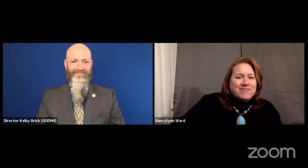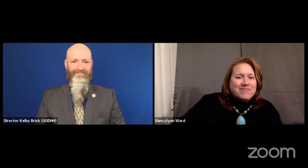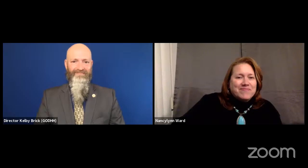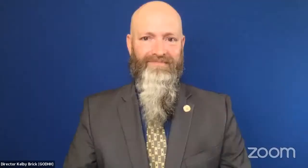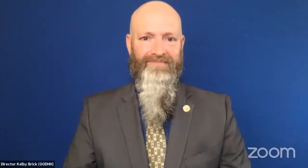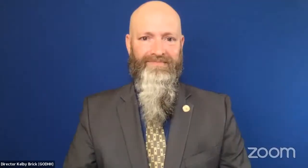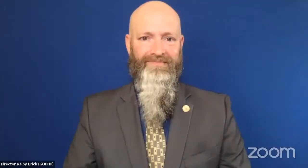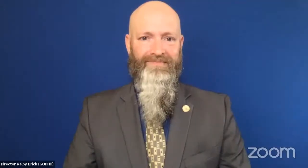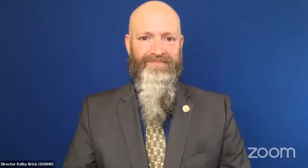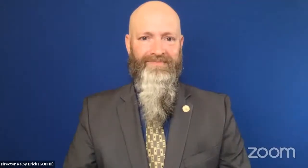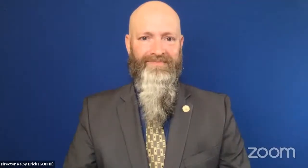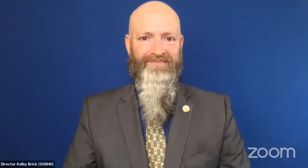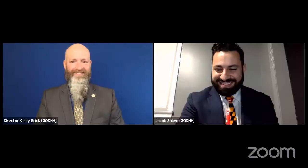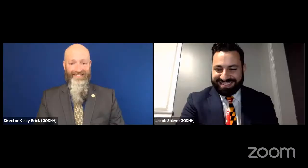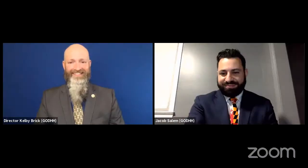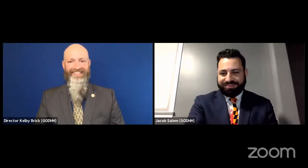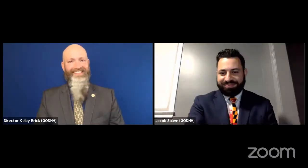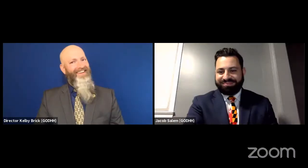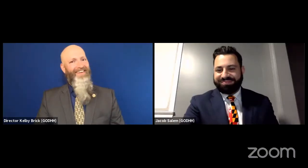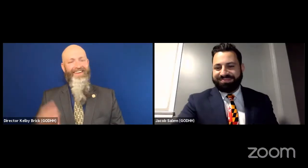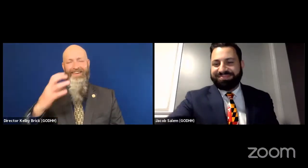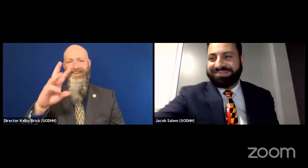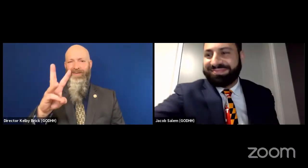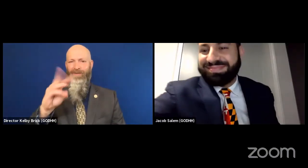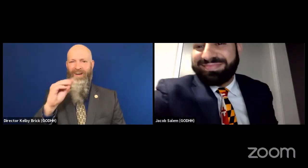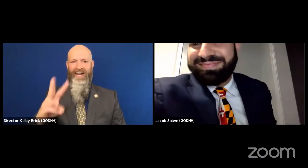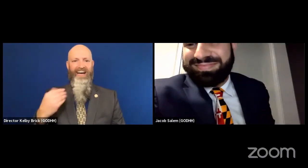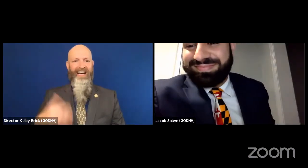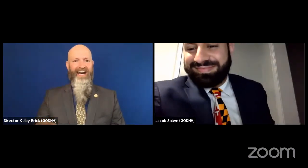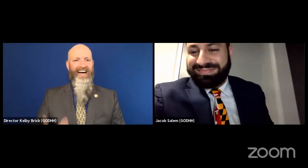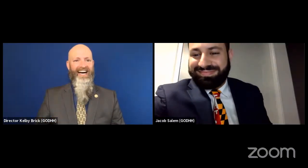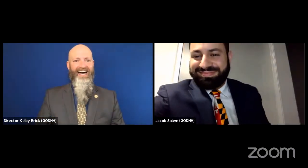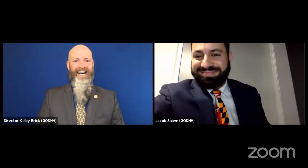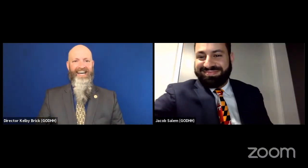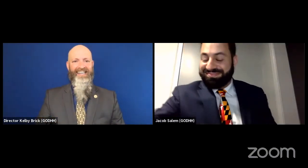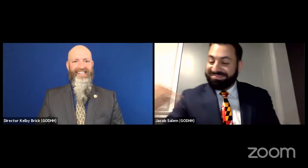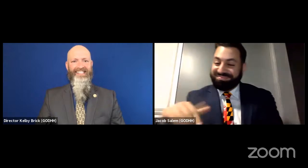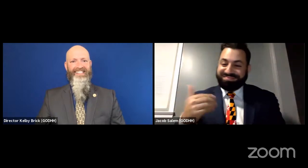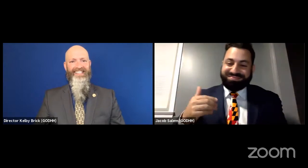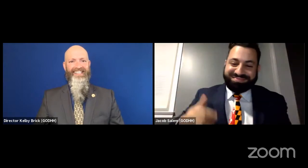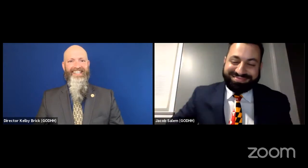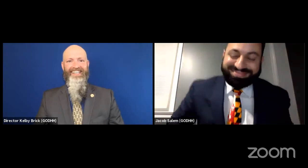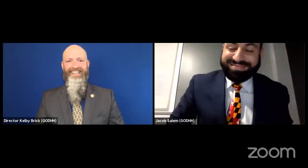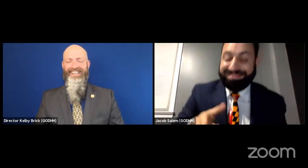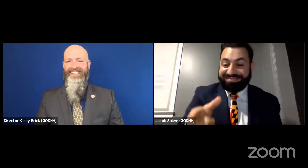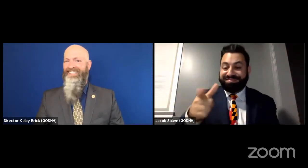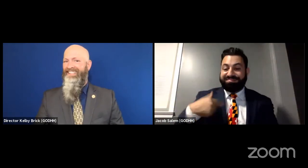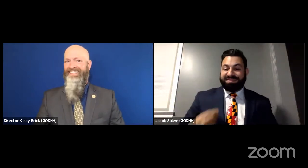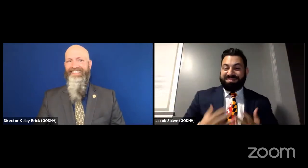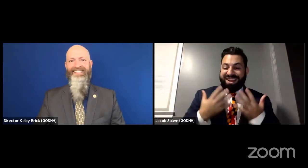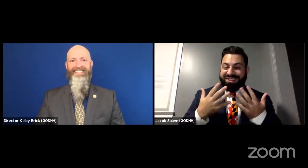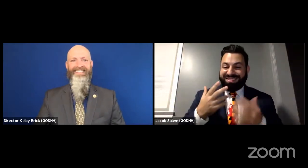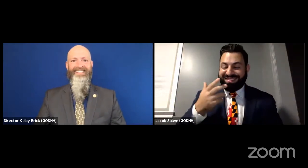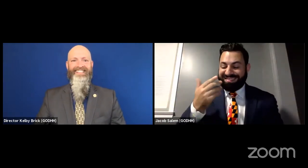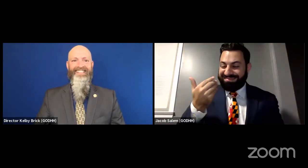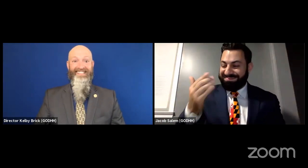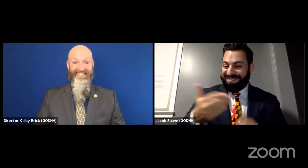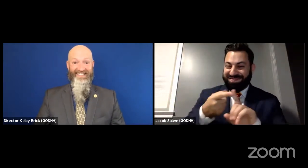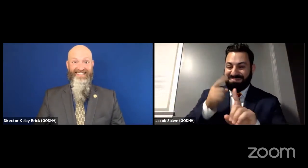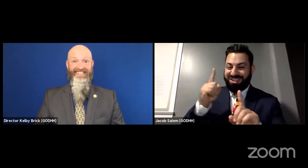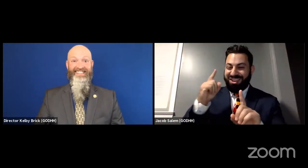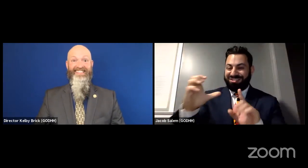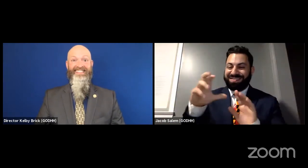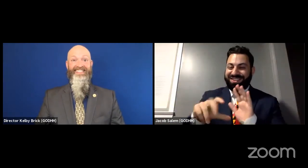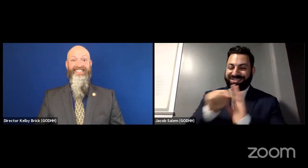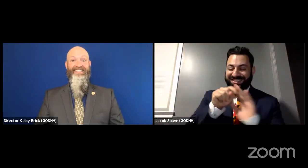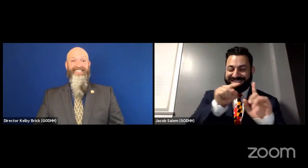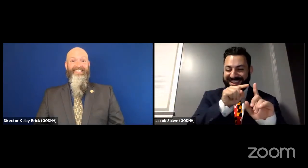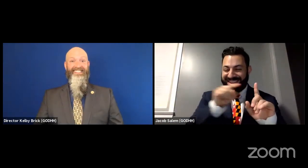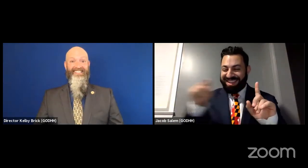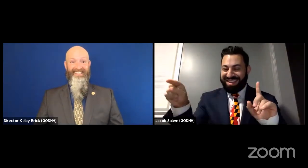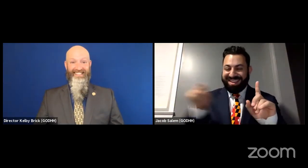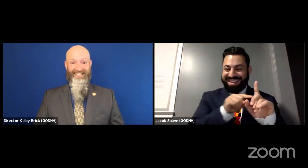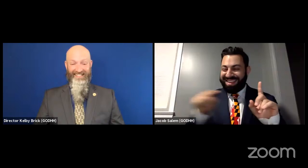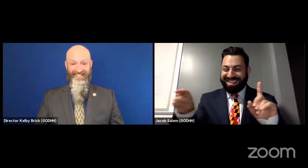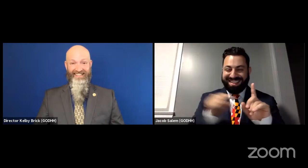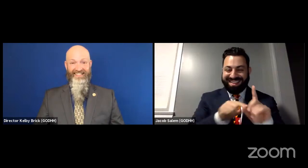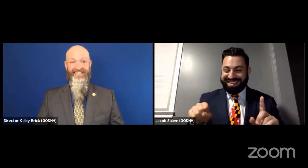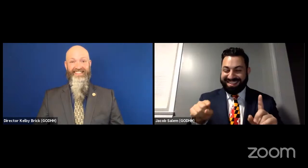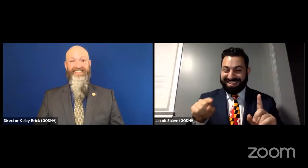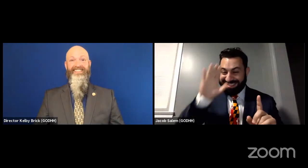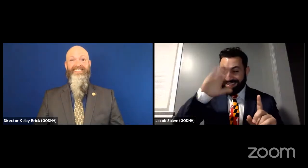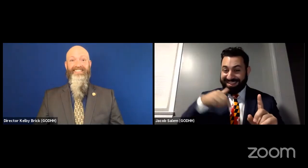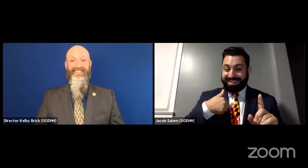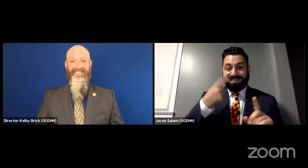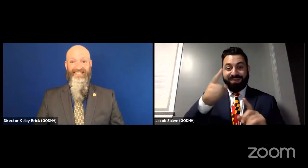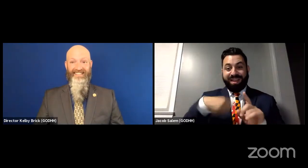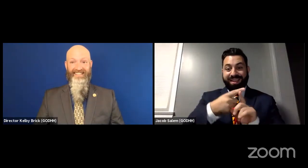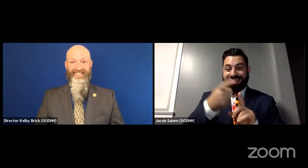That's inspiring. JACOB SALEM: Almost 100 videos produced, have